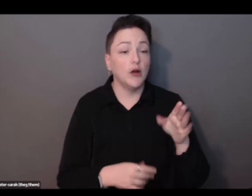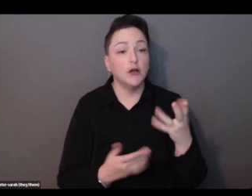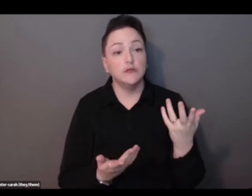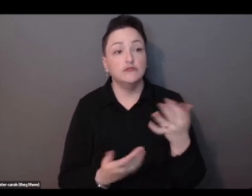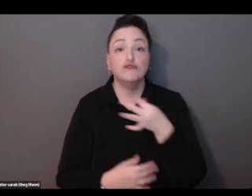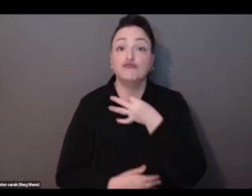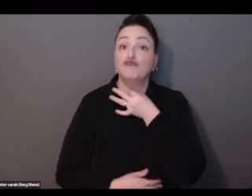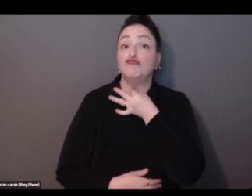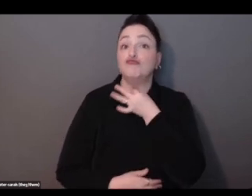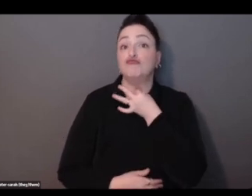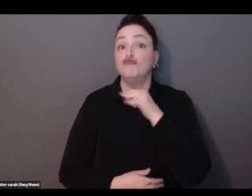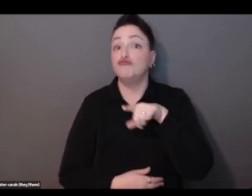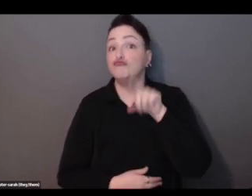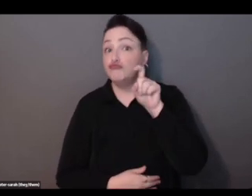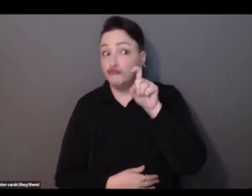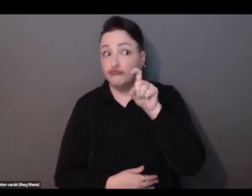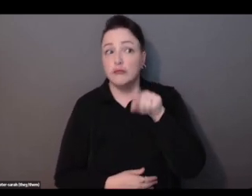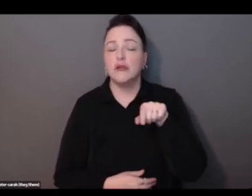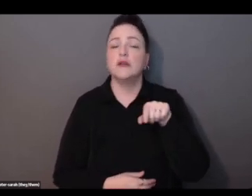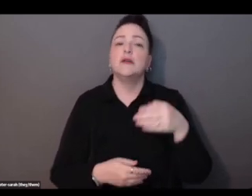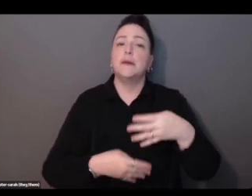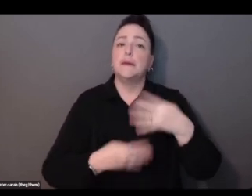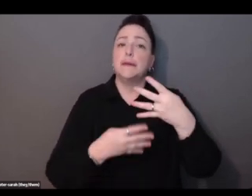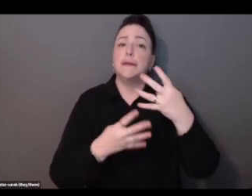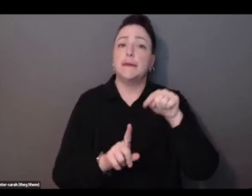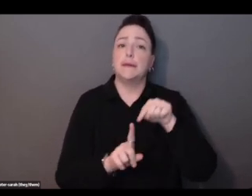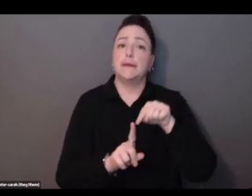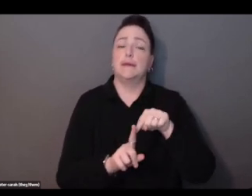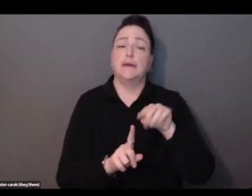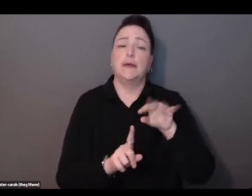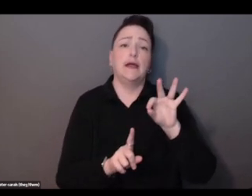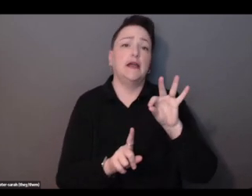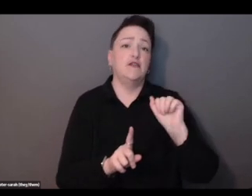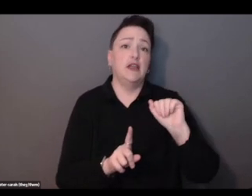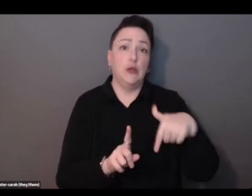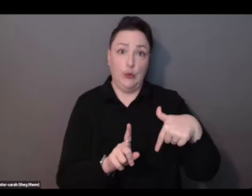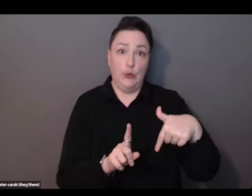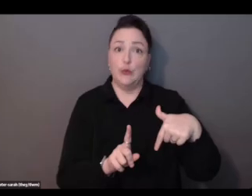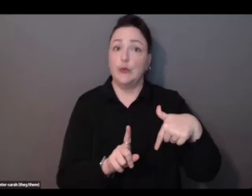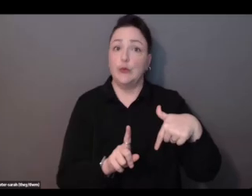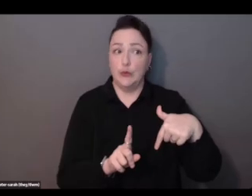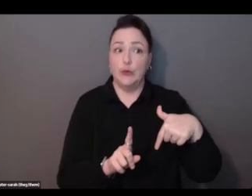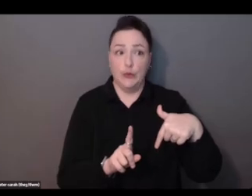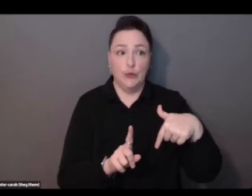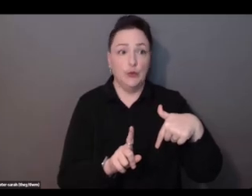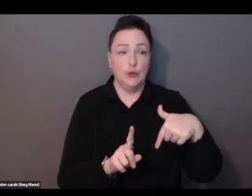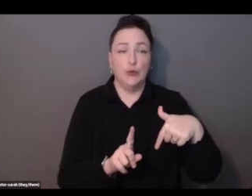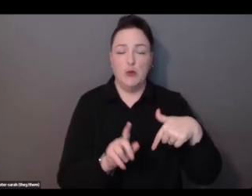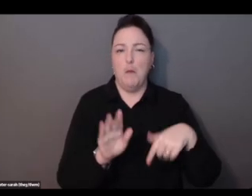we do have an FAQ at the list of questions at the bottom of the dashboard.